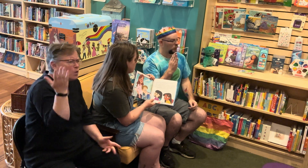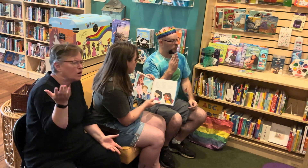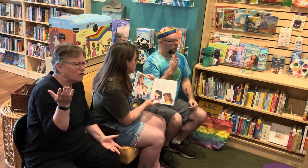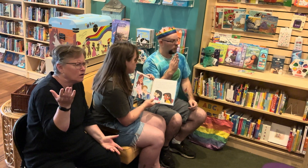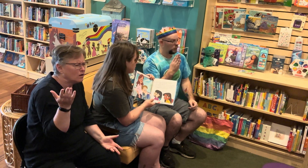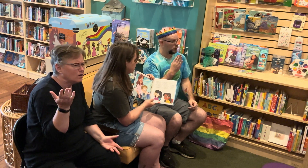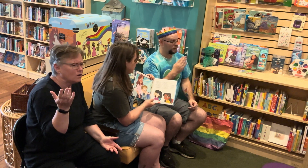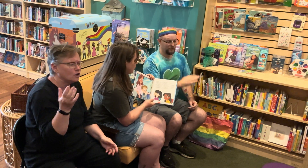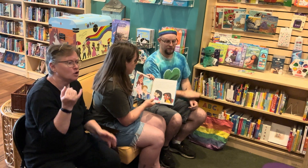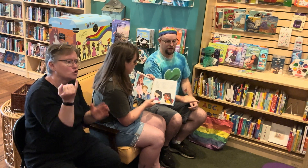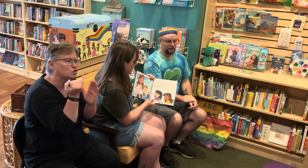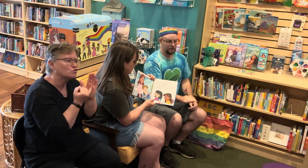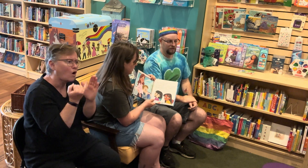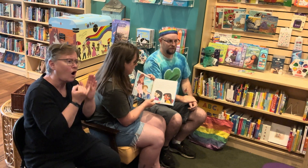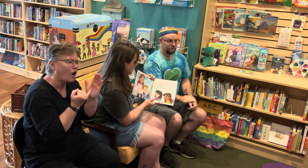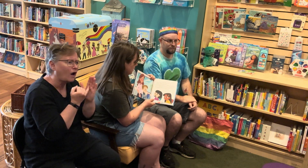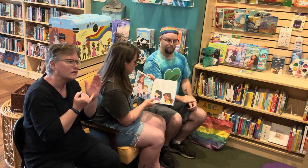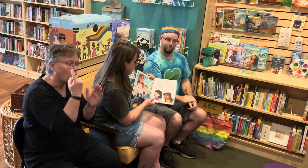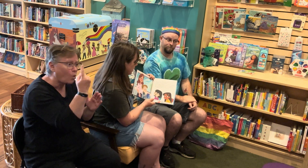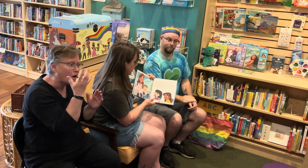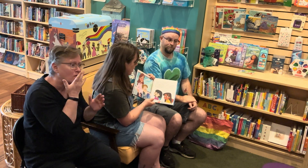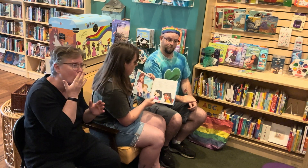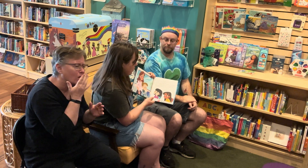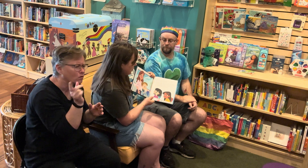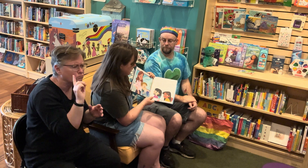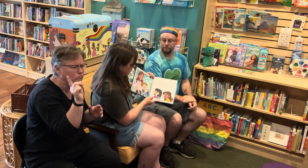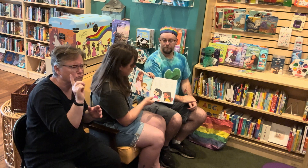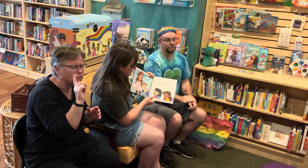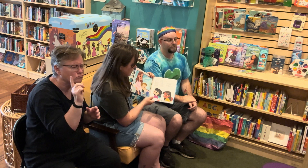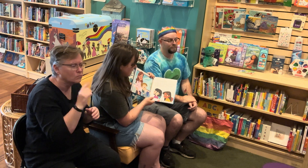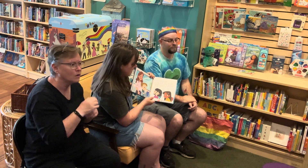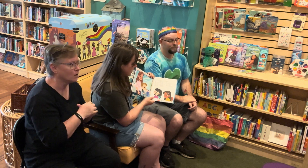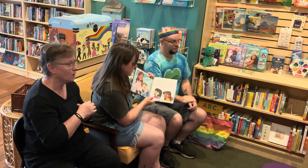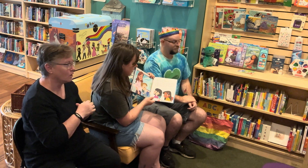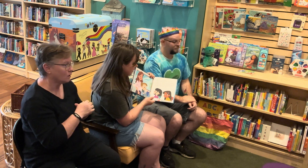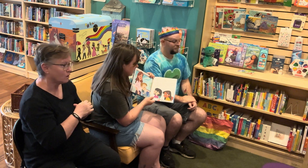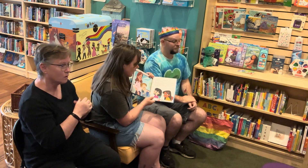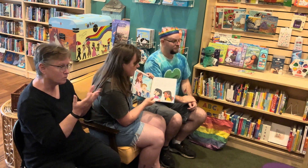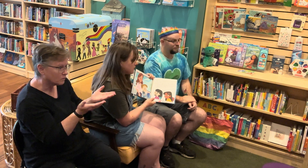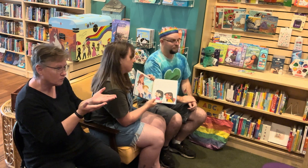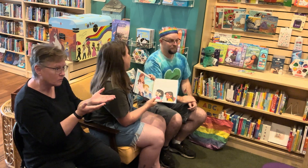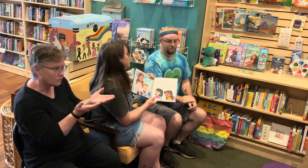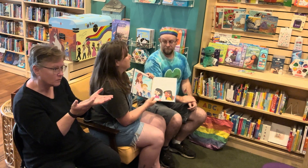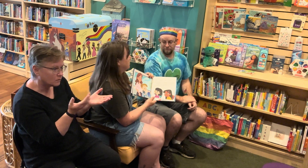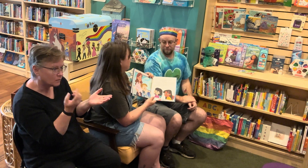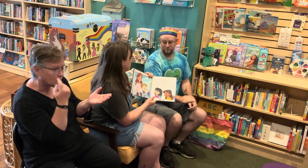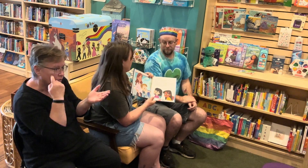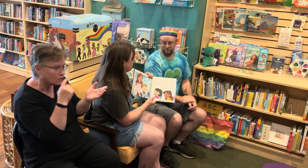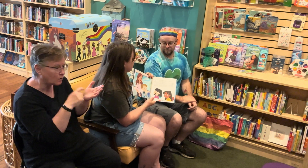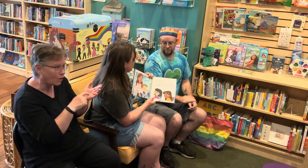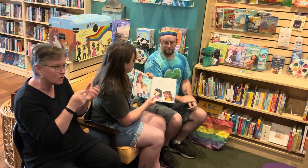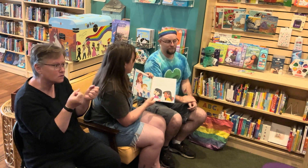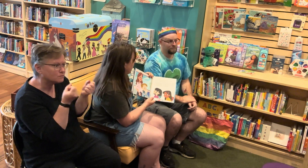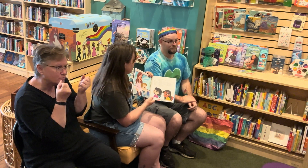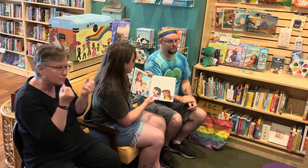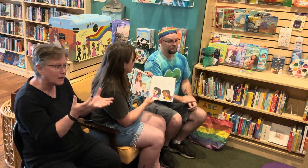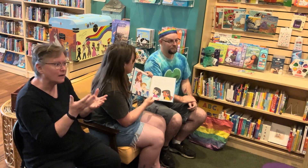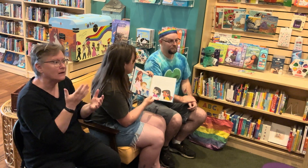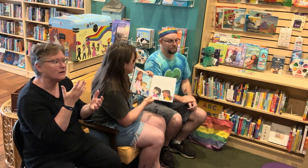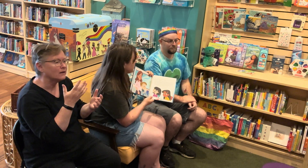Drawings shouldn't be one color!" "But don't you see? There is lots of color," Miss Anderson replied.